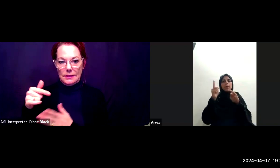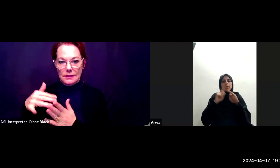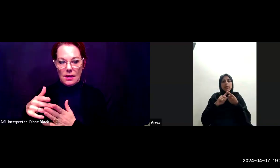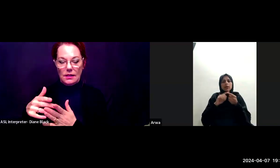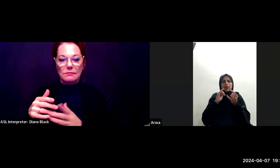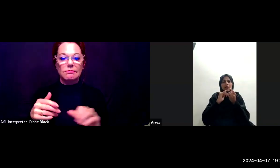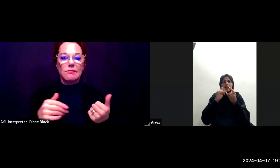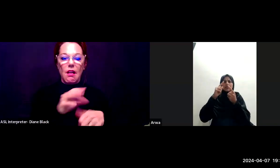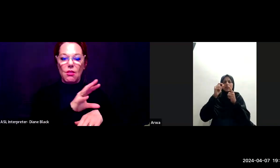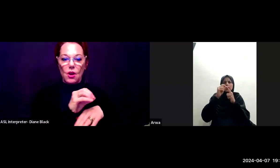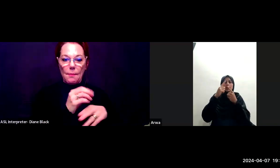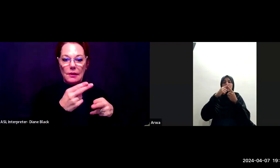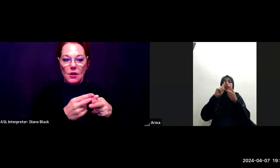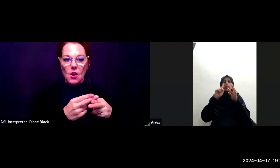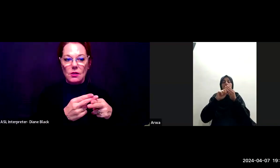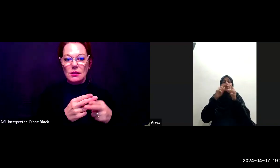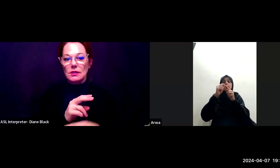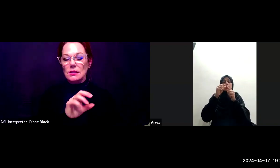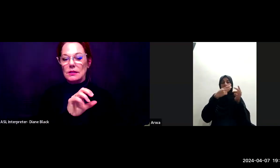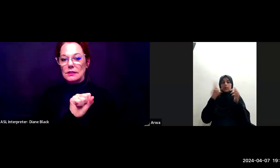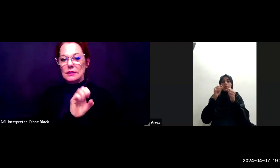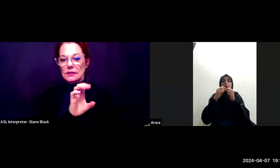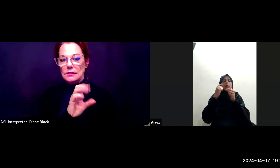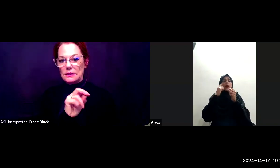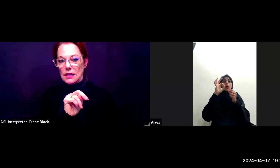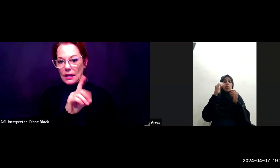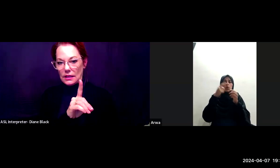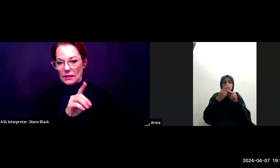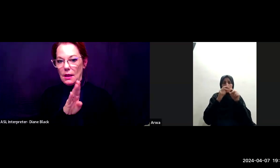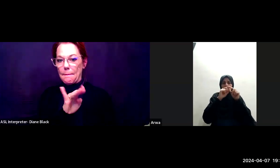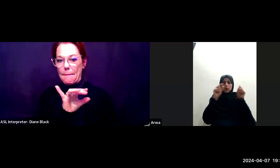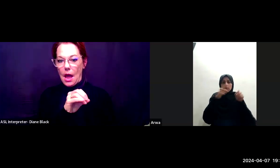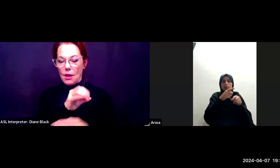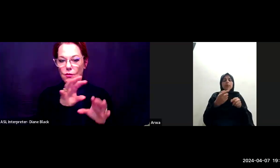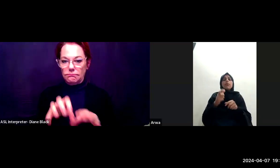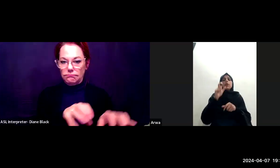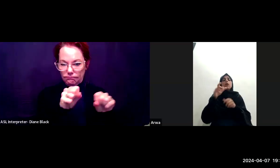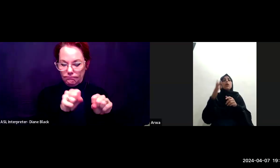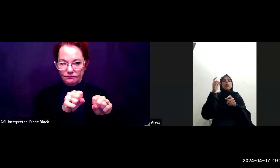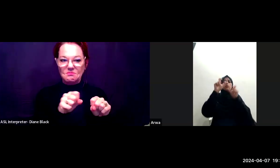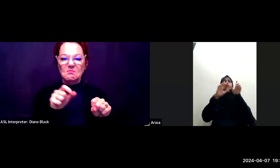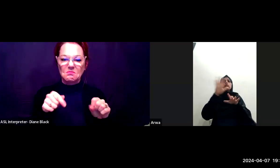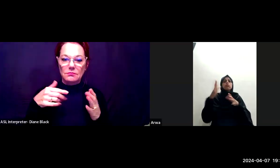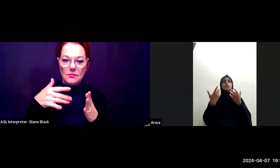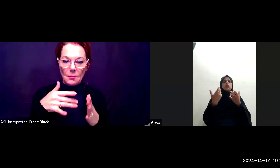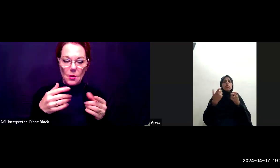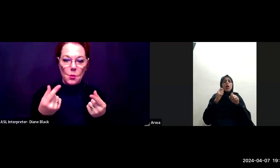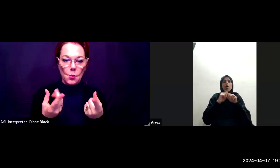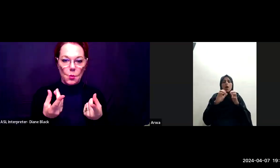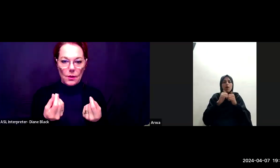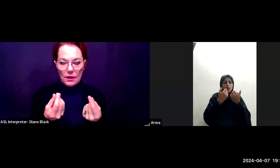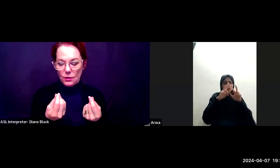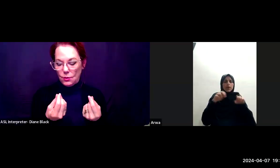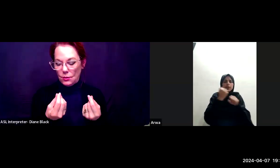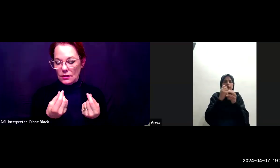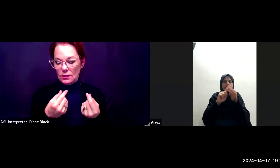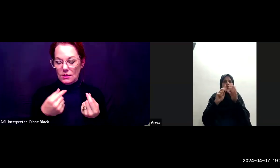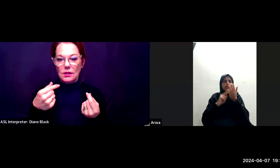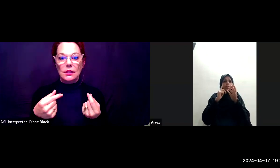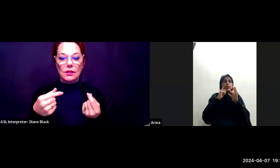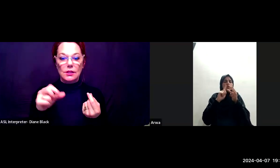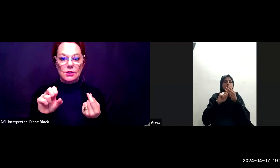is now has now taken it over. So what they did was that so when a gene, if you say a gene, the exact